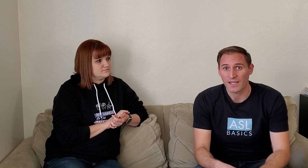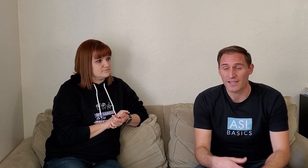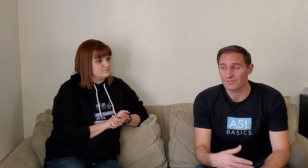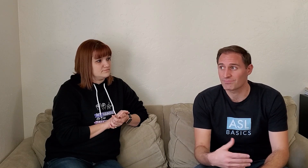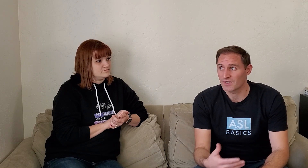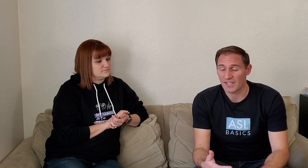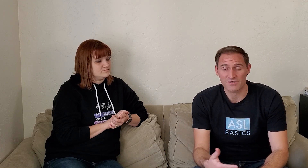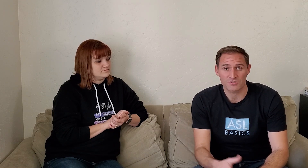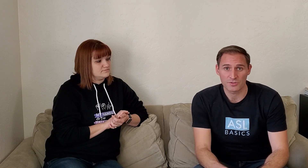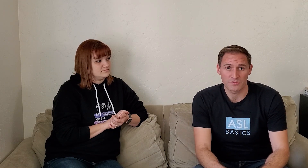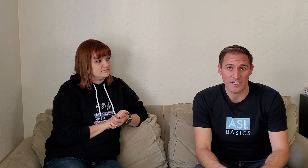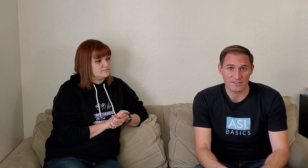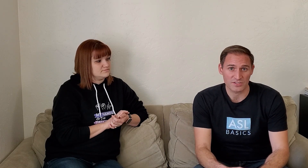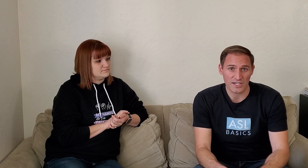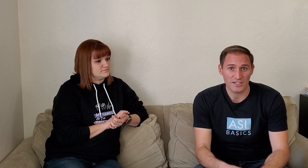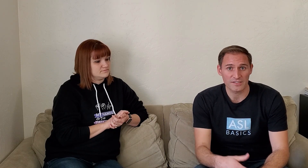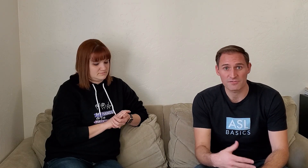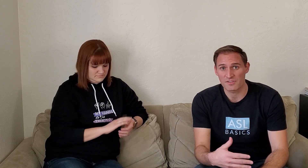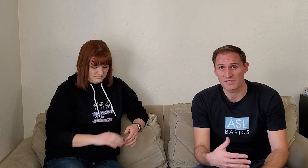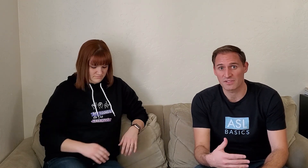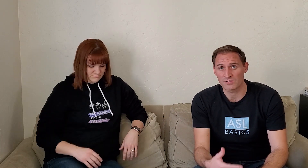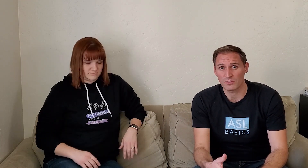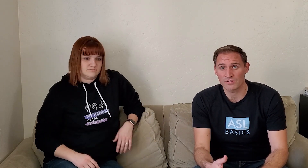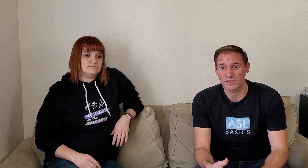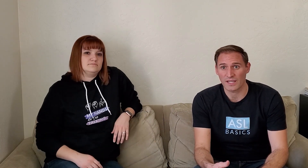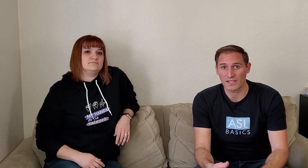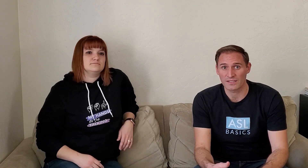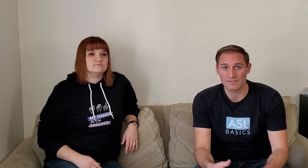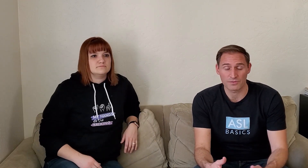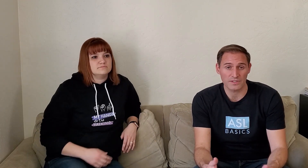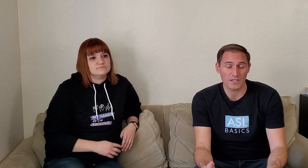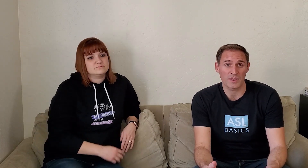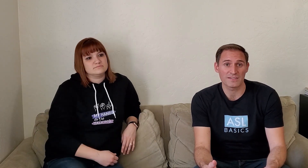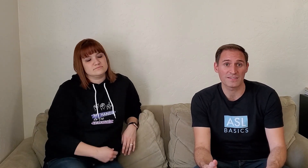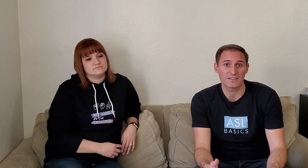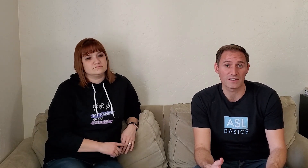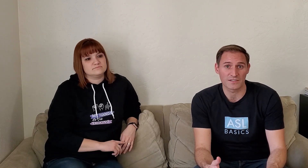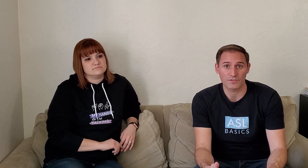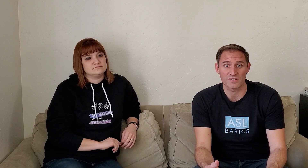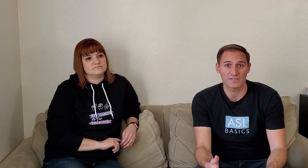and that's true as a child, that's true as an adult, and its really amazing the difference